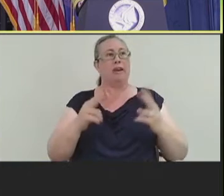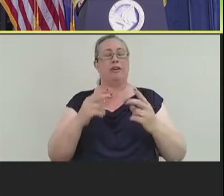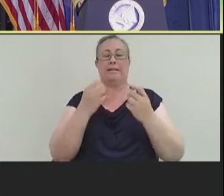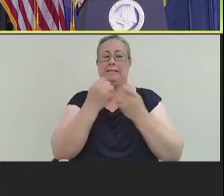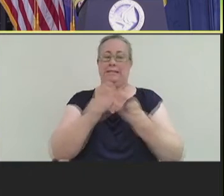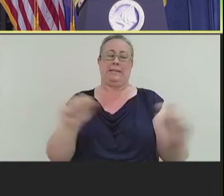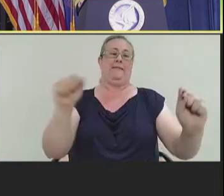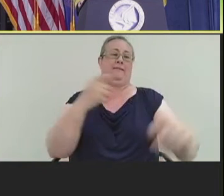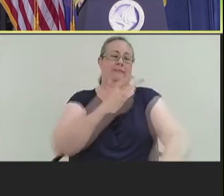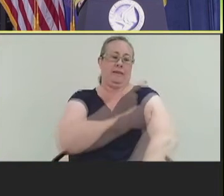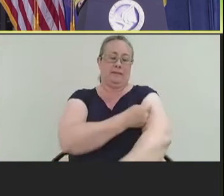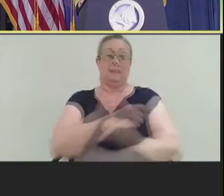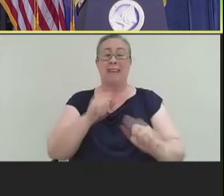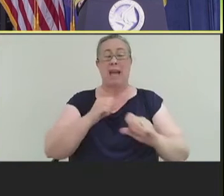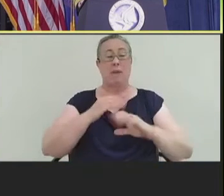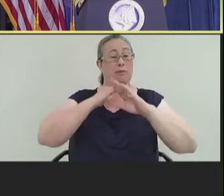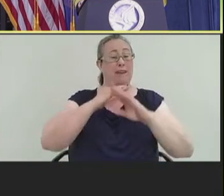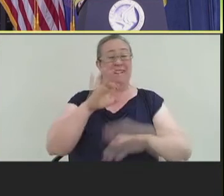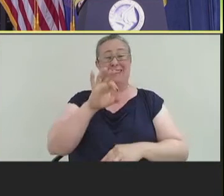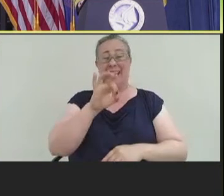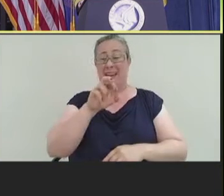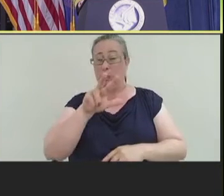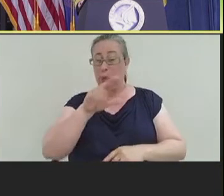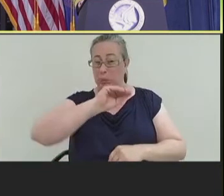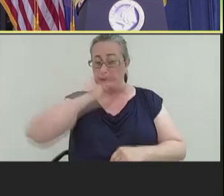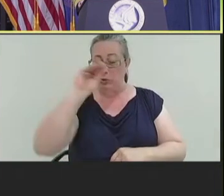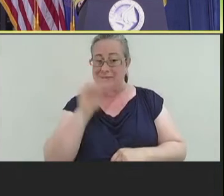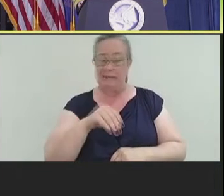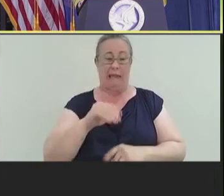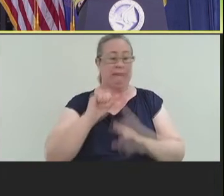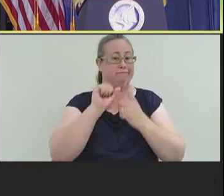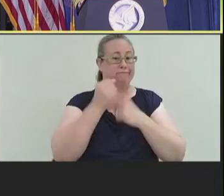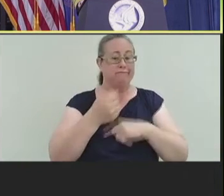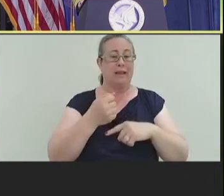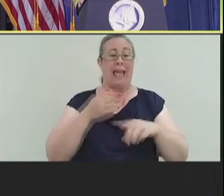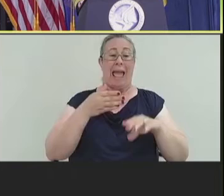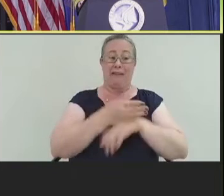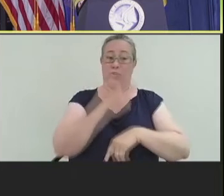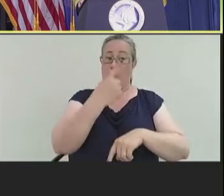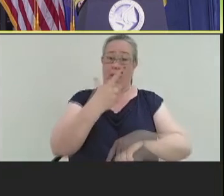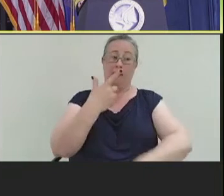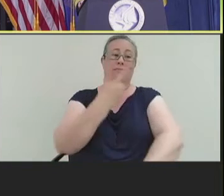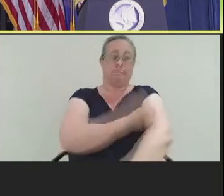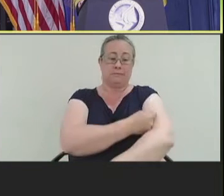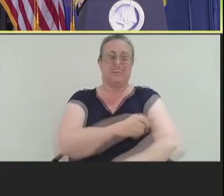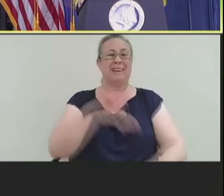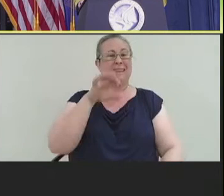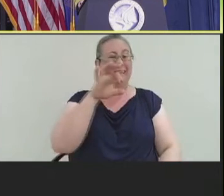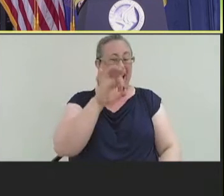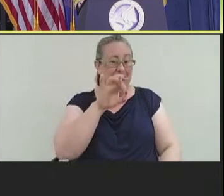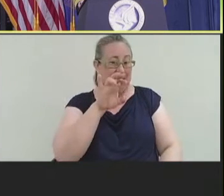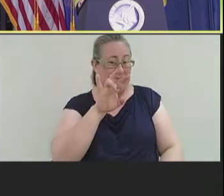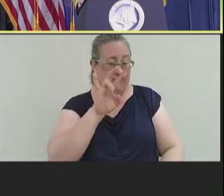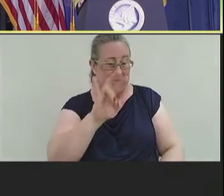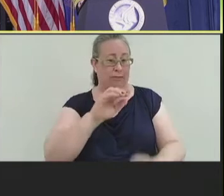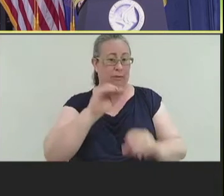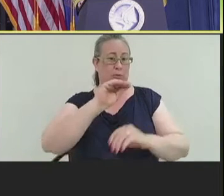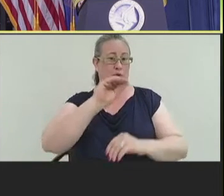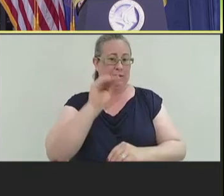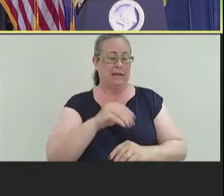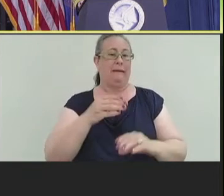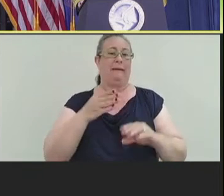which can prevent 93 percent of cases after one dose, and 97 percent of cases after two doses.